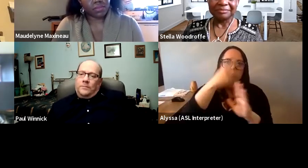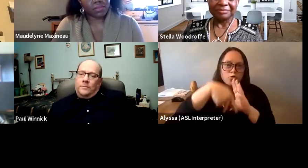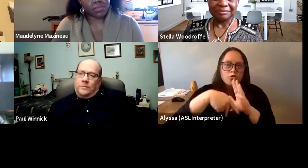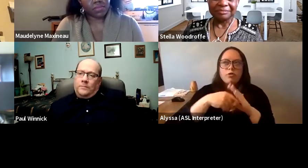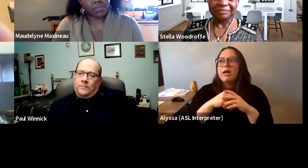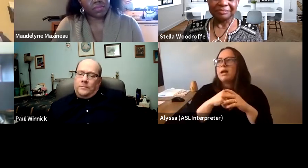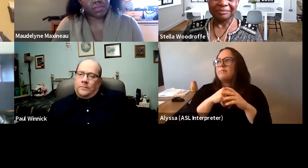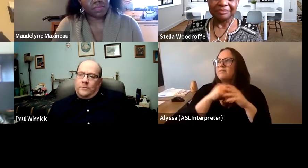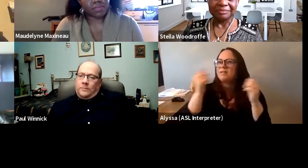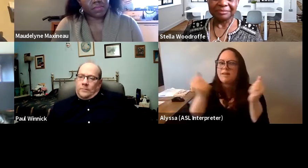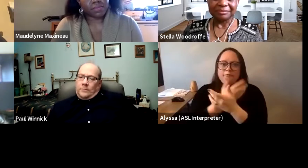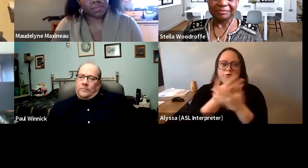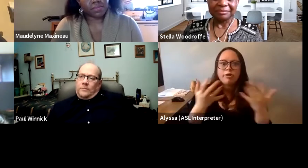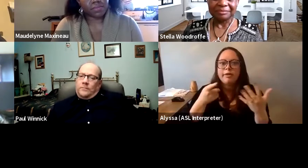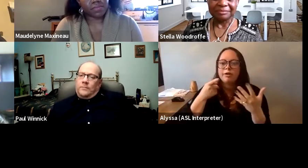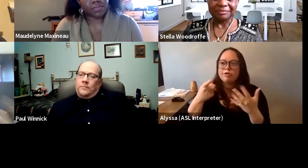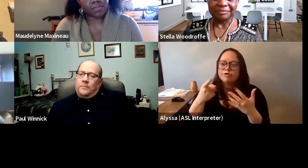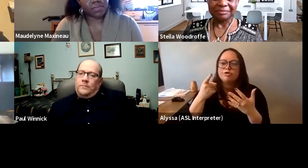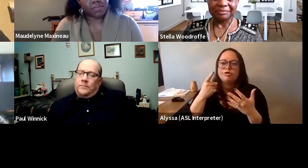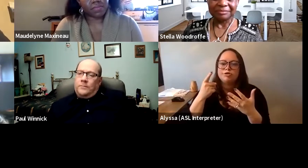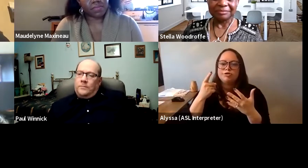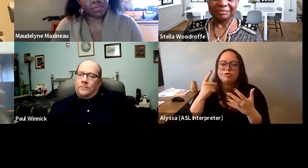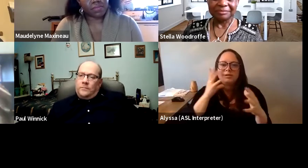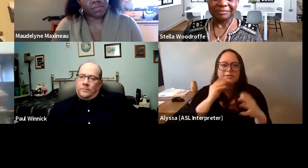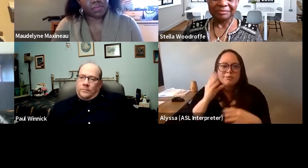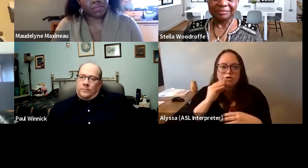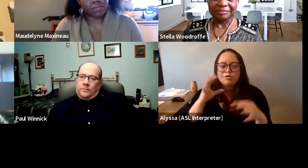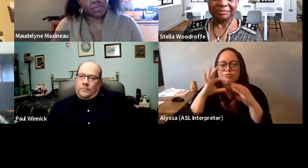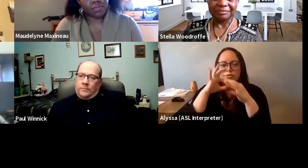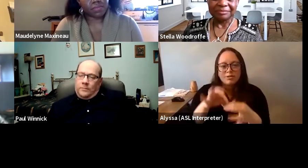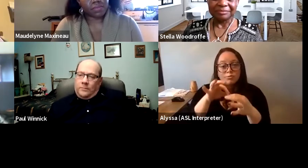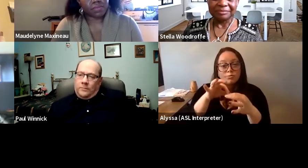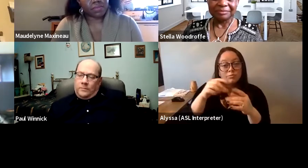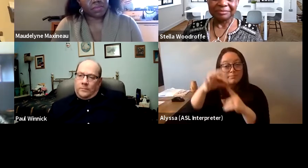around her with special needs children is mostly always male,